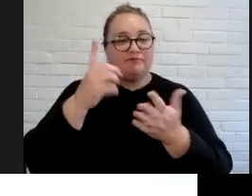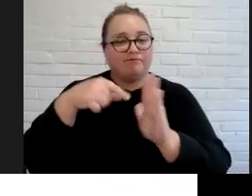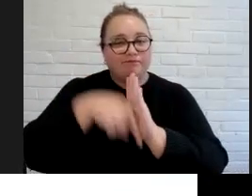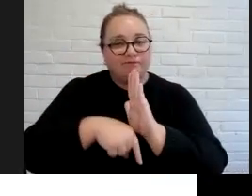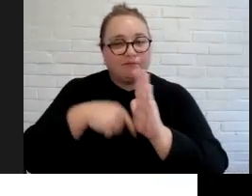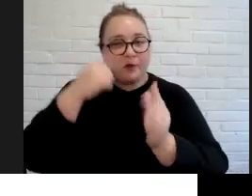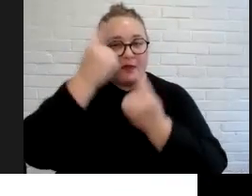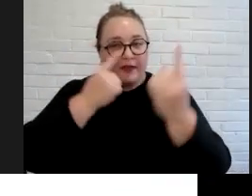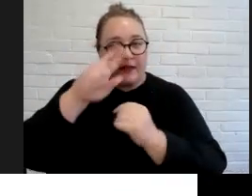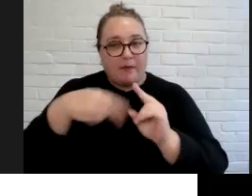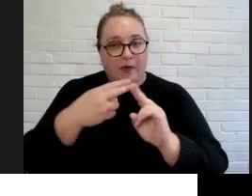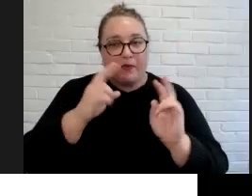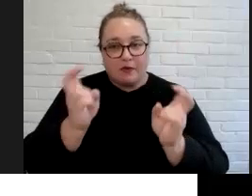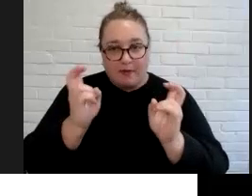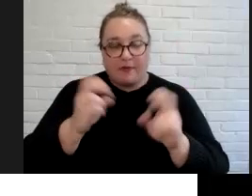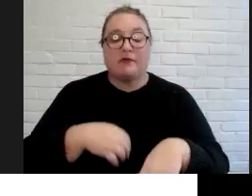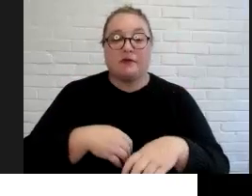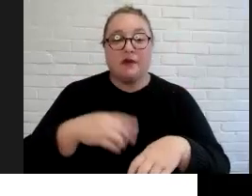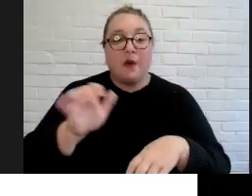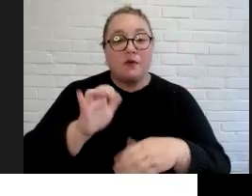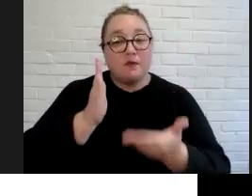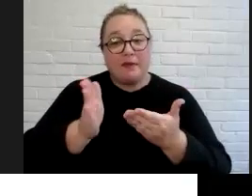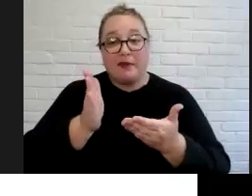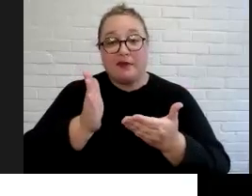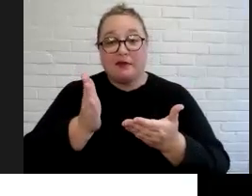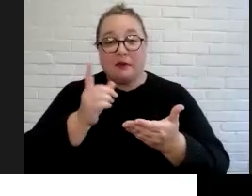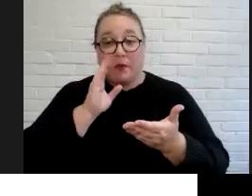you know, make them maybe post again, maybe, you know,